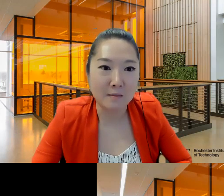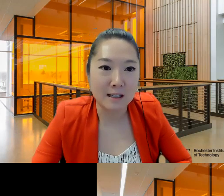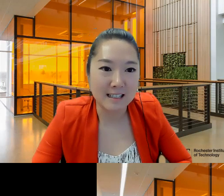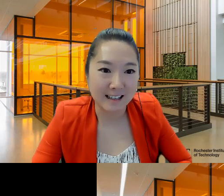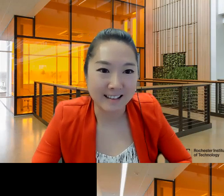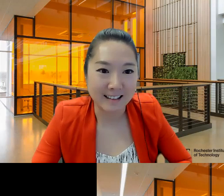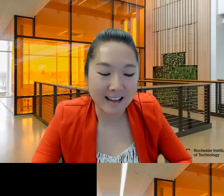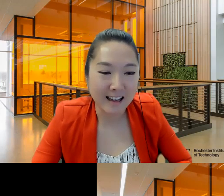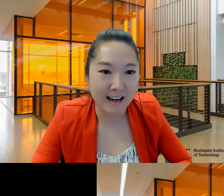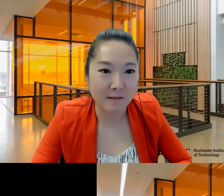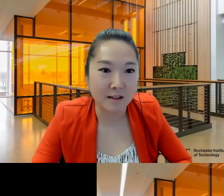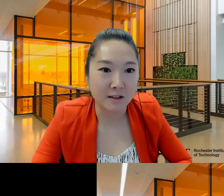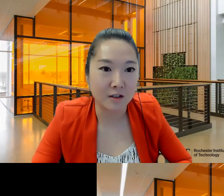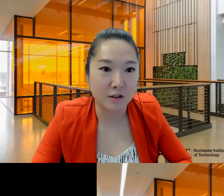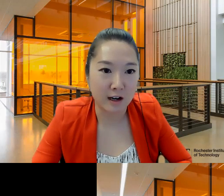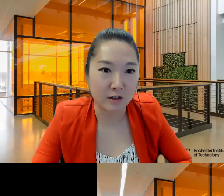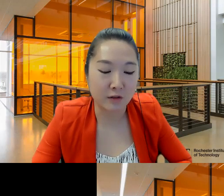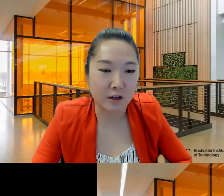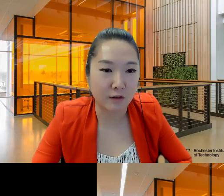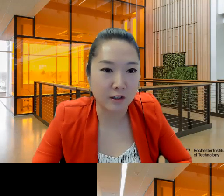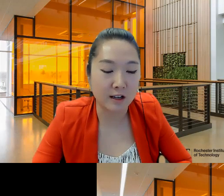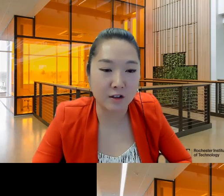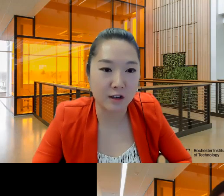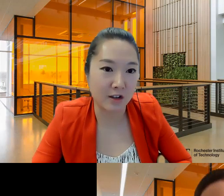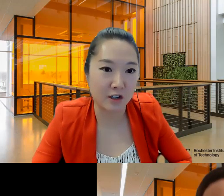My name is Stella Lee, and i'm the assistant Director for diversity Education.